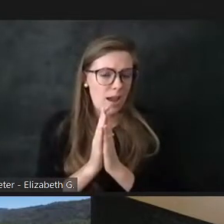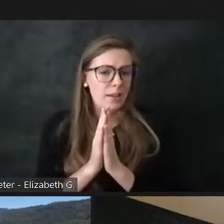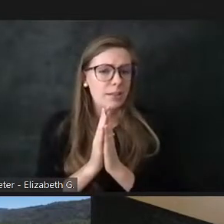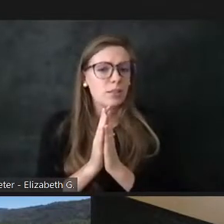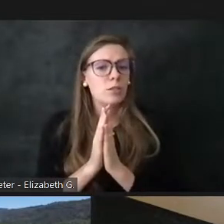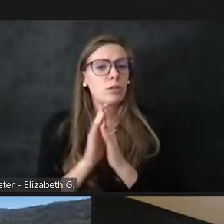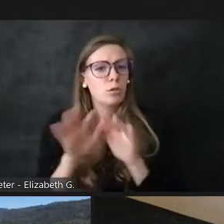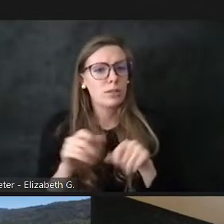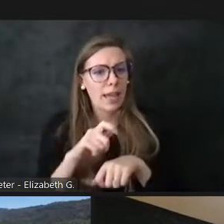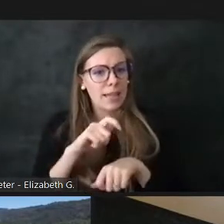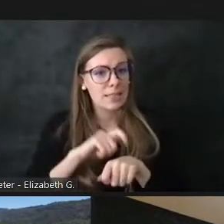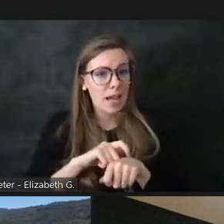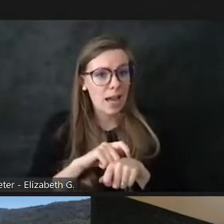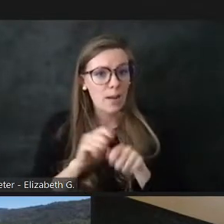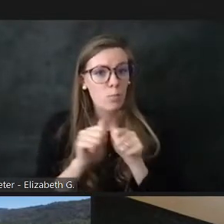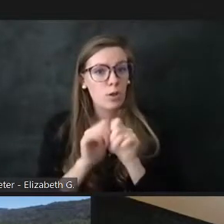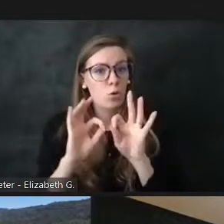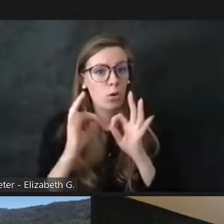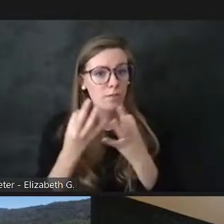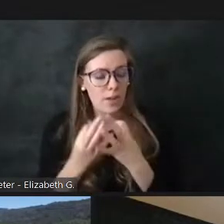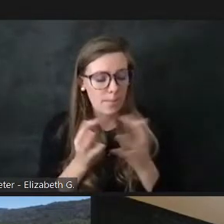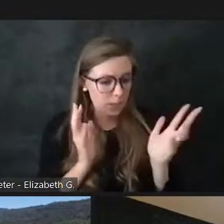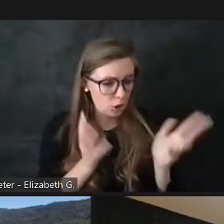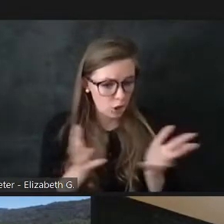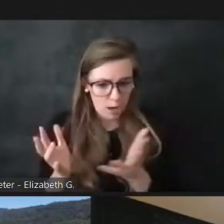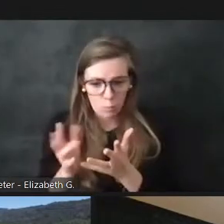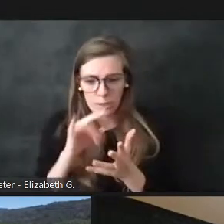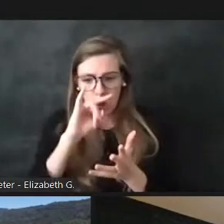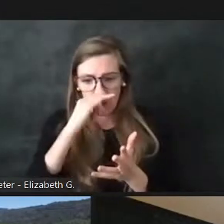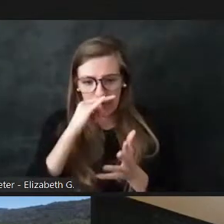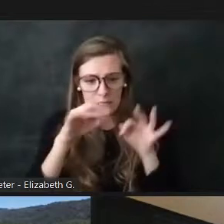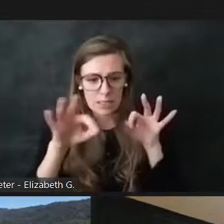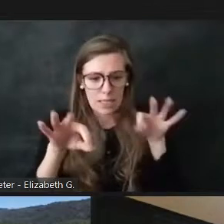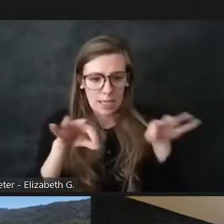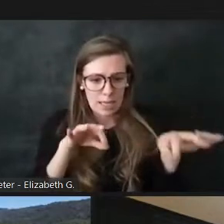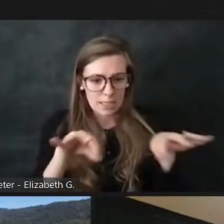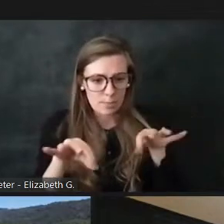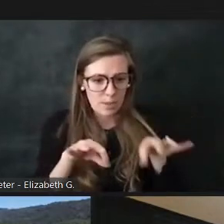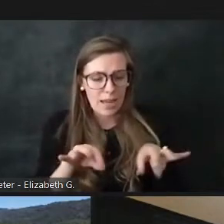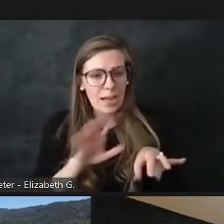as a family, talk to your kids about the concerns that you have that they